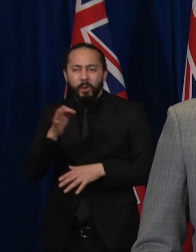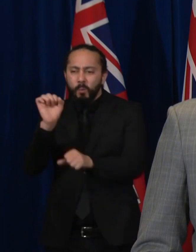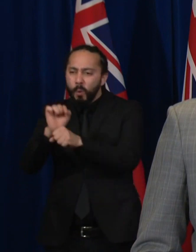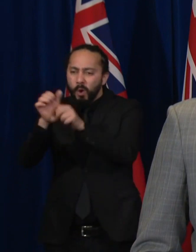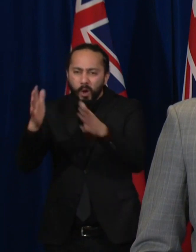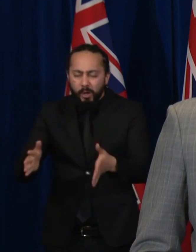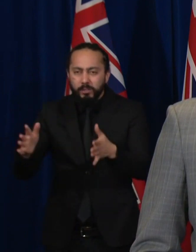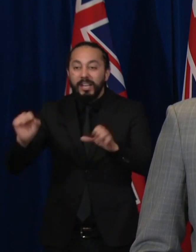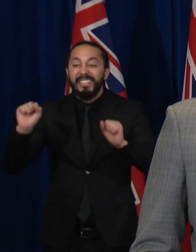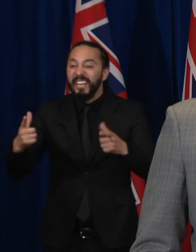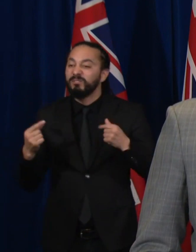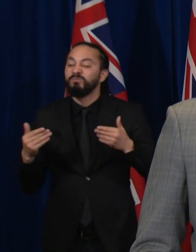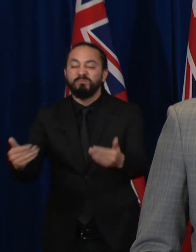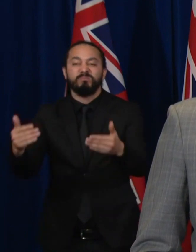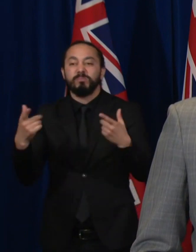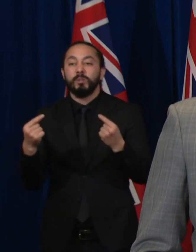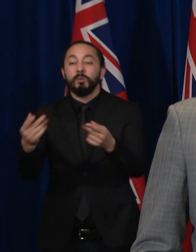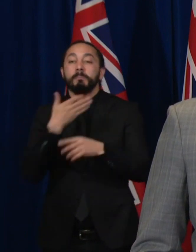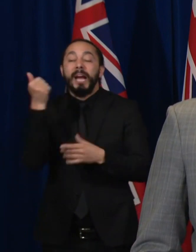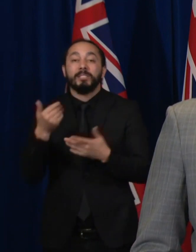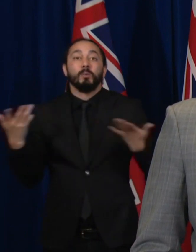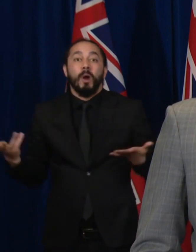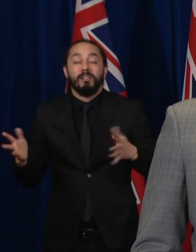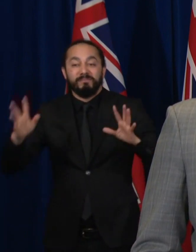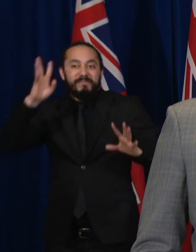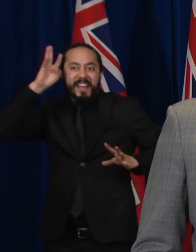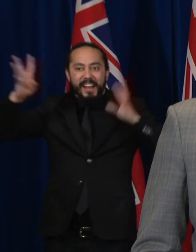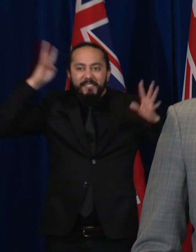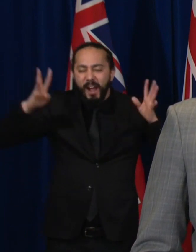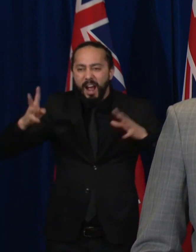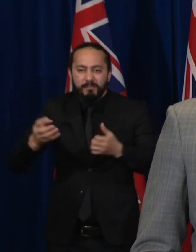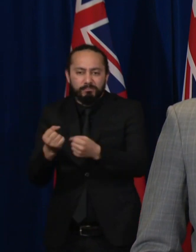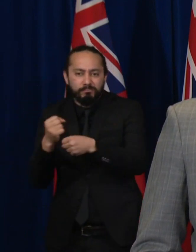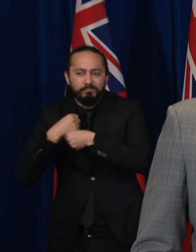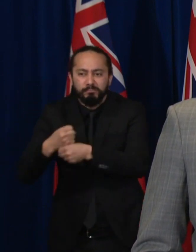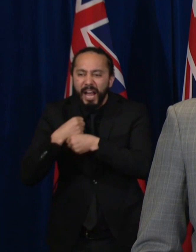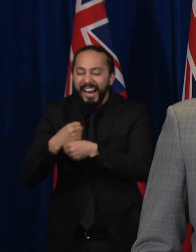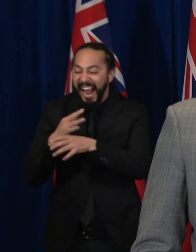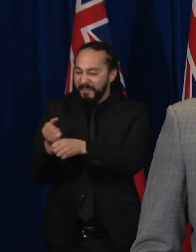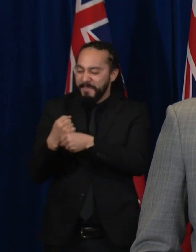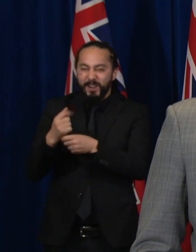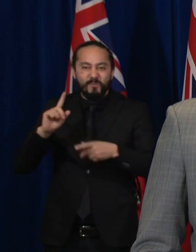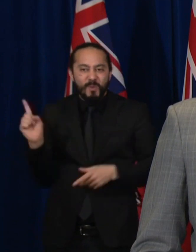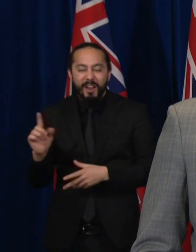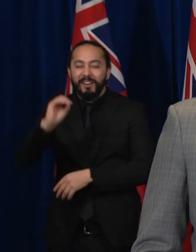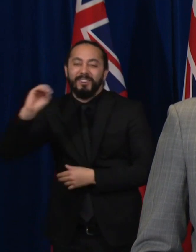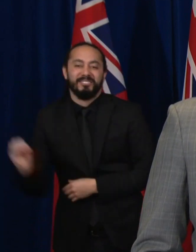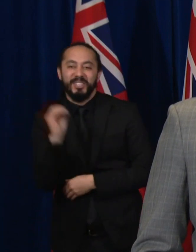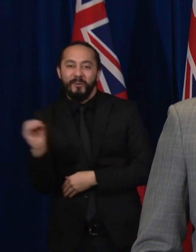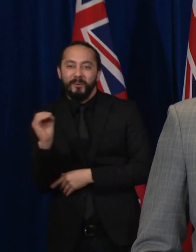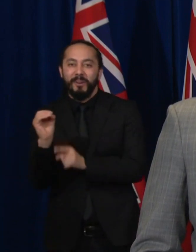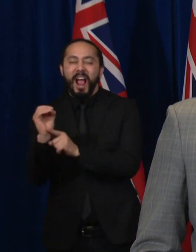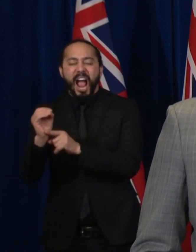is to what they do best, innovating, testing whether that nation, or any nation so conceived, manufacturing, and delivering in made-in-Ontario goods to markets and so dedicated, can long endure. across Canada and beyond. Small